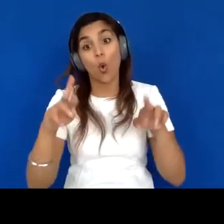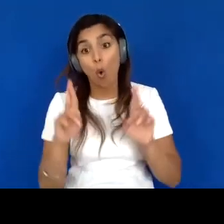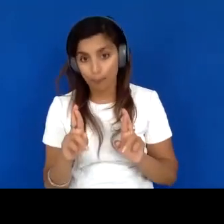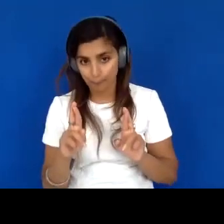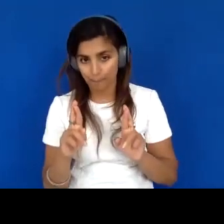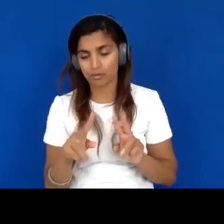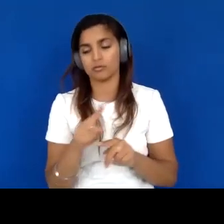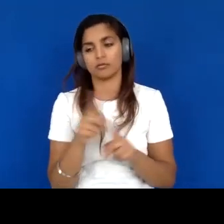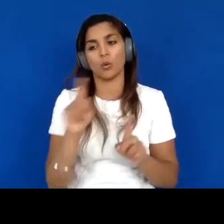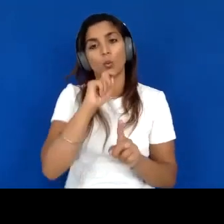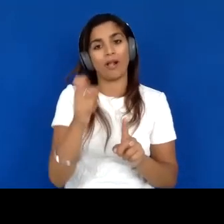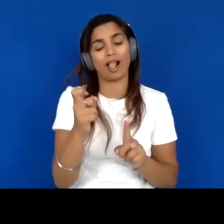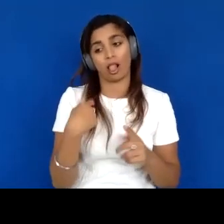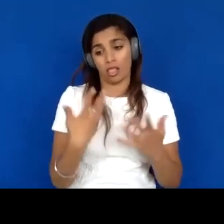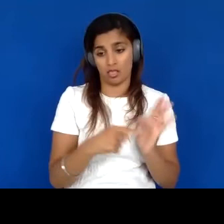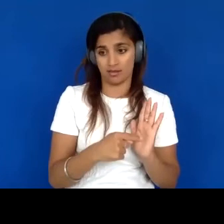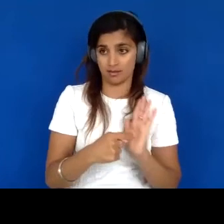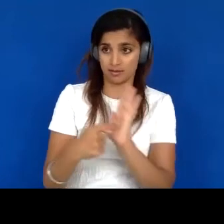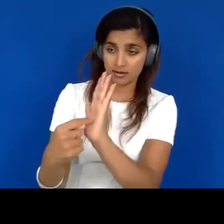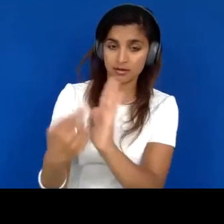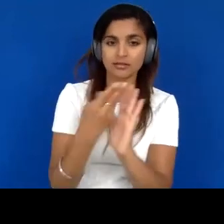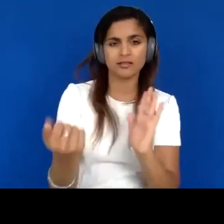disparities bias and lack of international representation